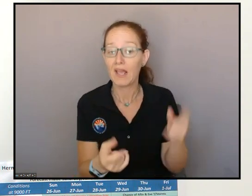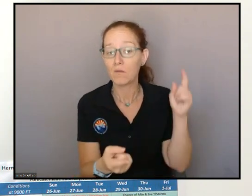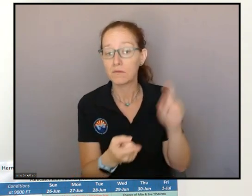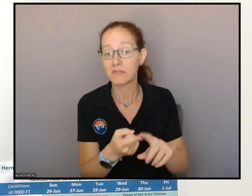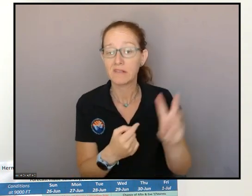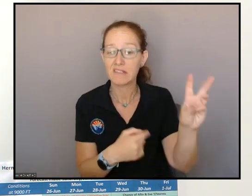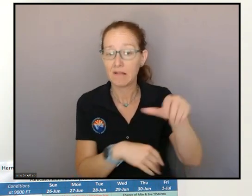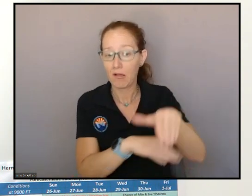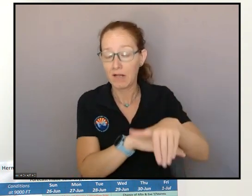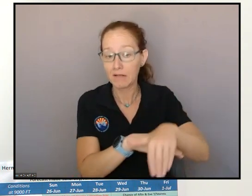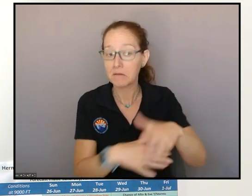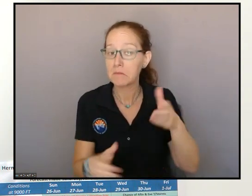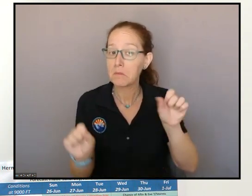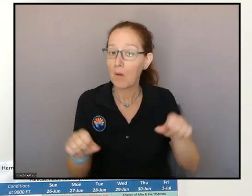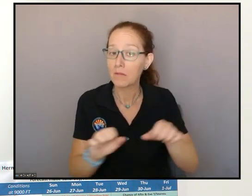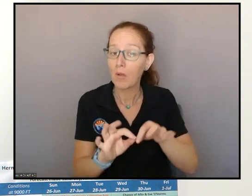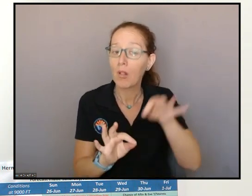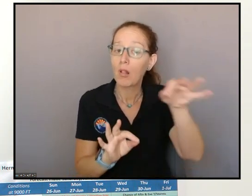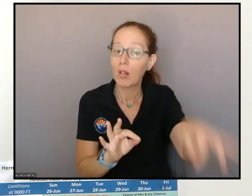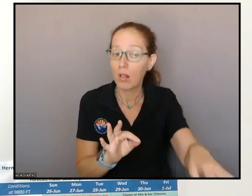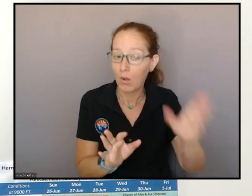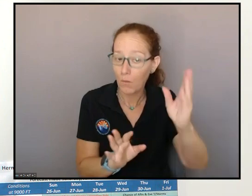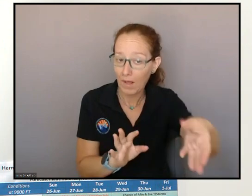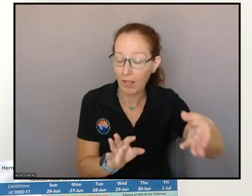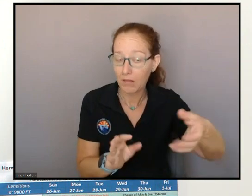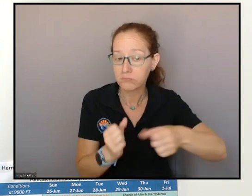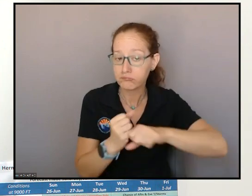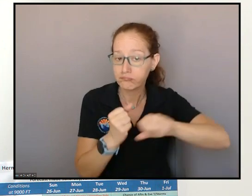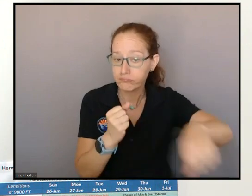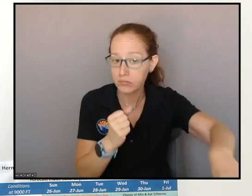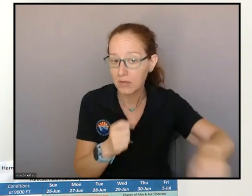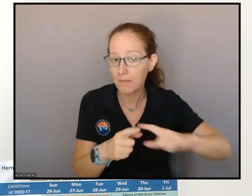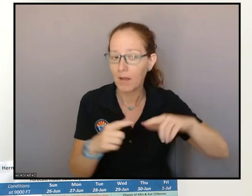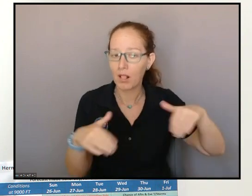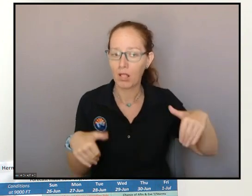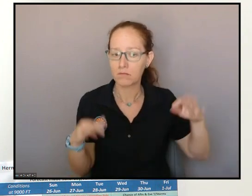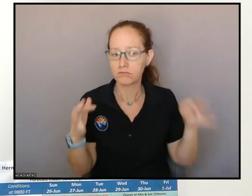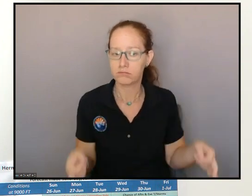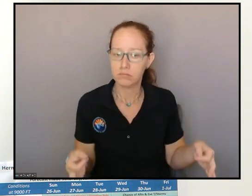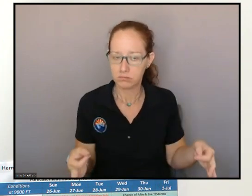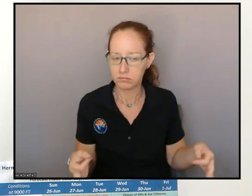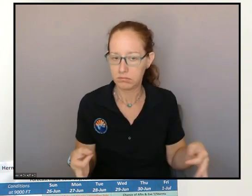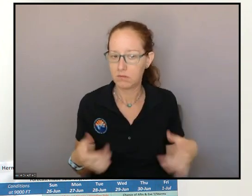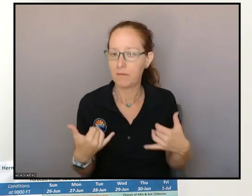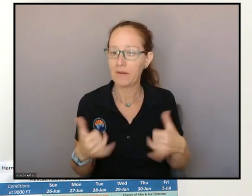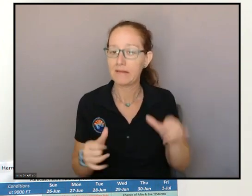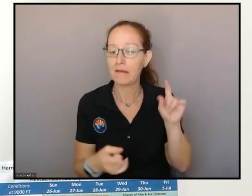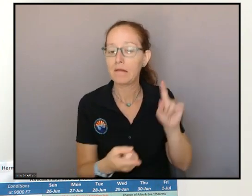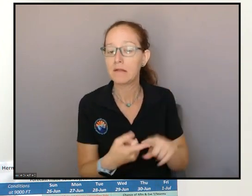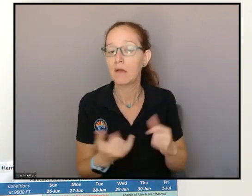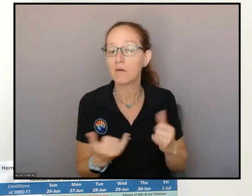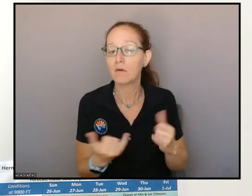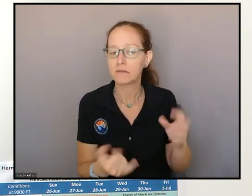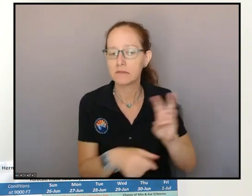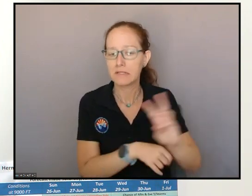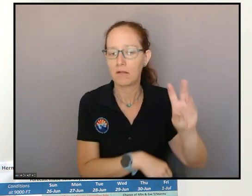currently in effect until 6PM evening for the potential of seeing that heavy rain. Uh next slide. Just our Thunderstorm